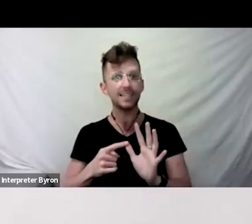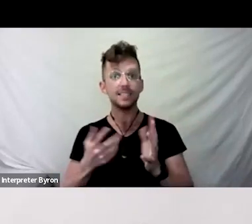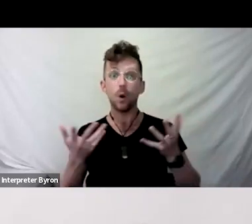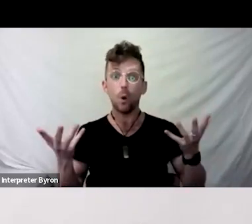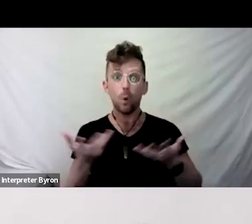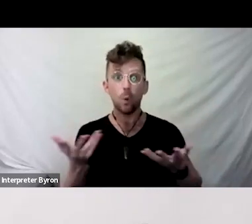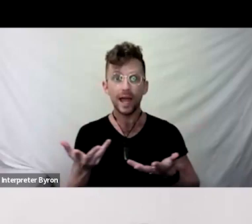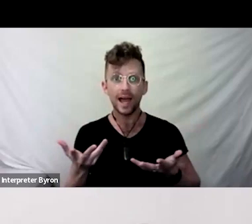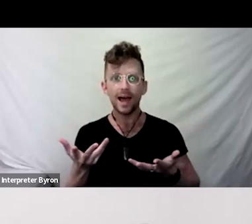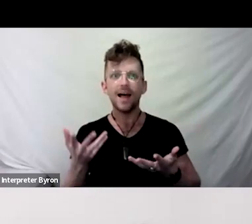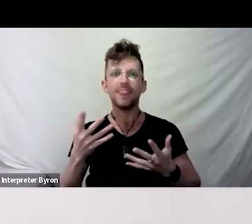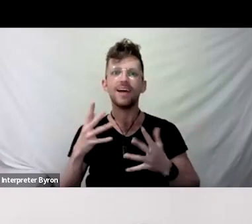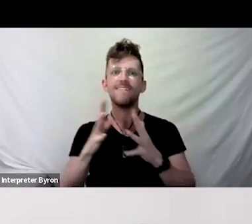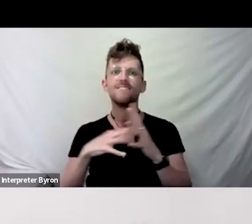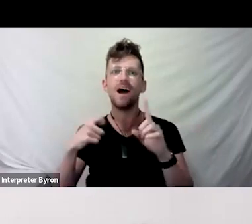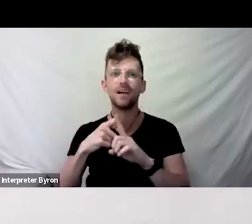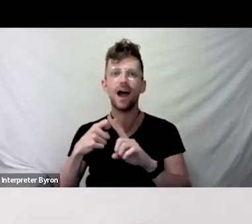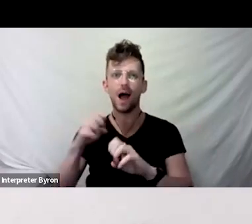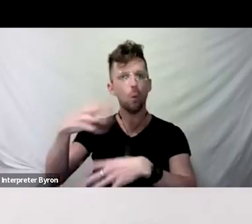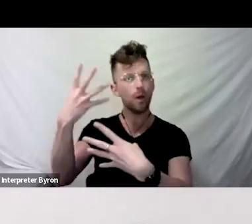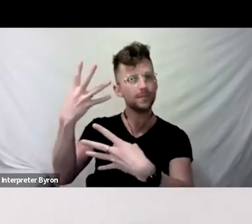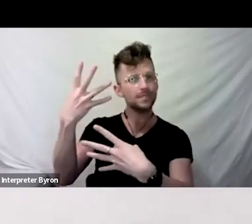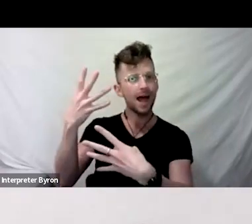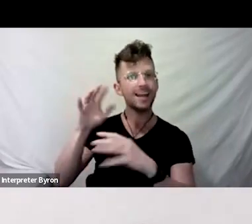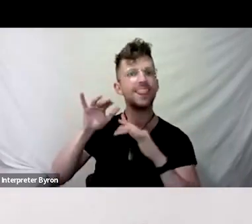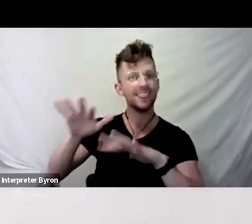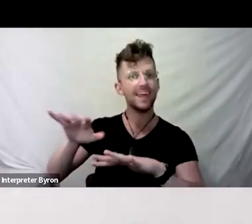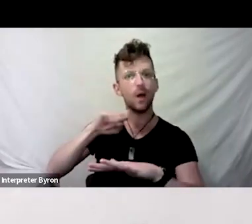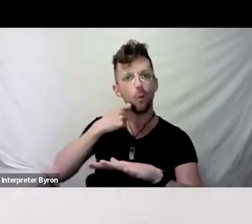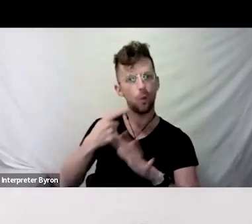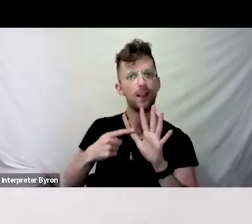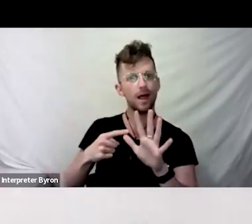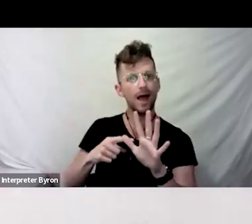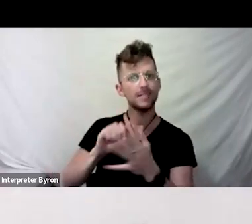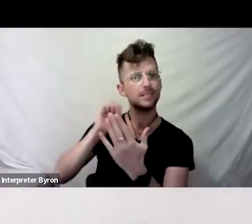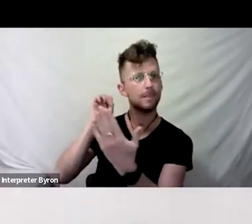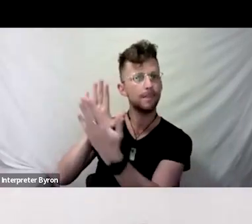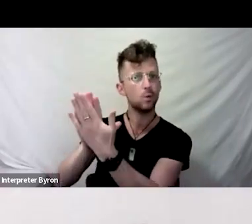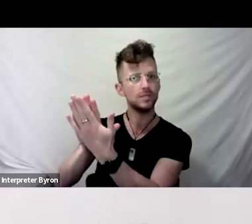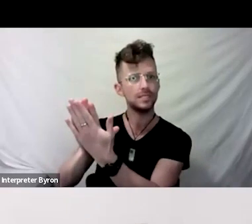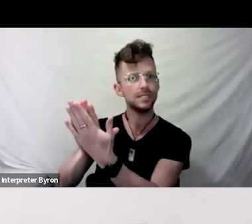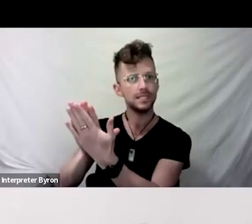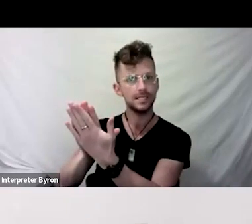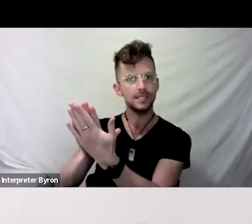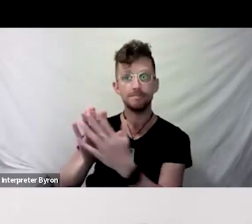Any last comments Amanda?